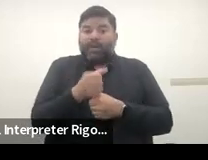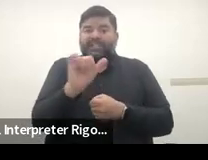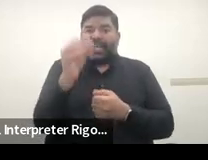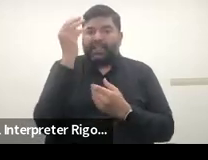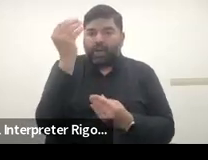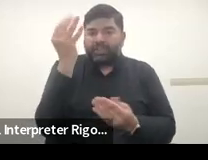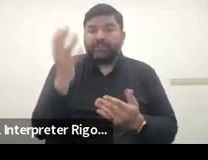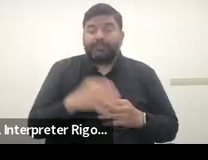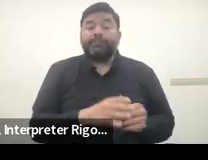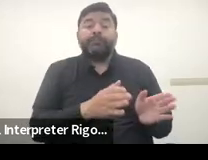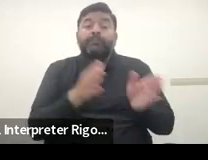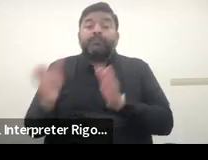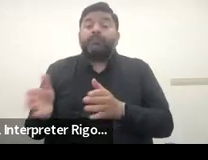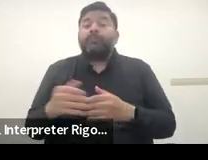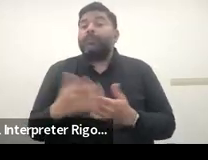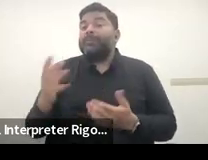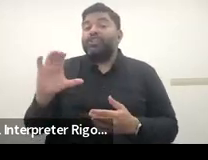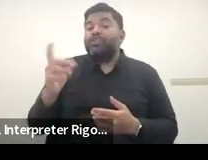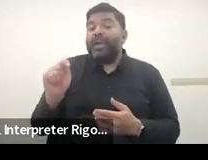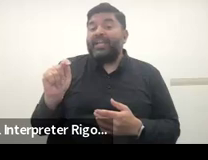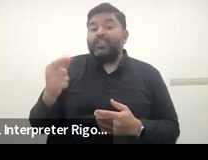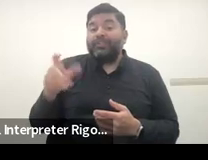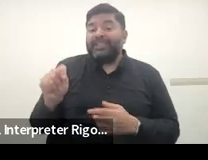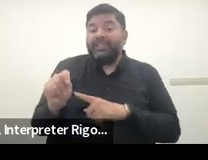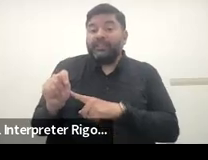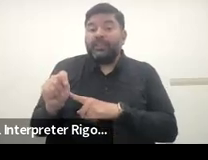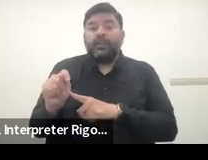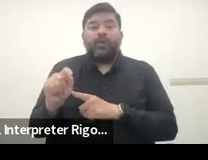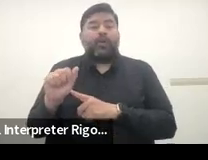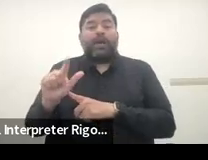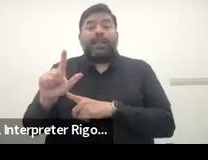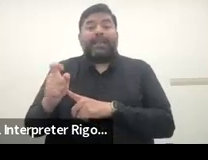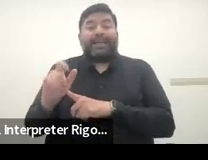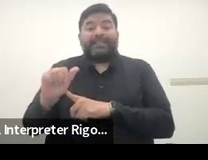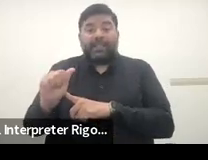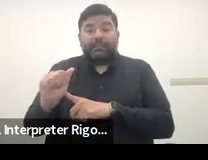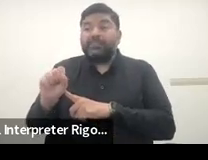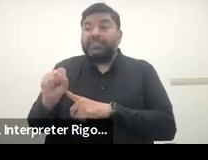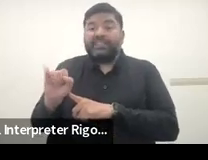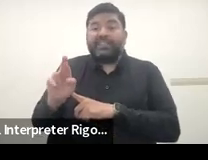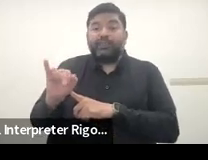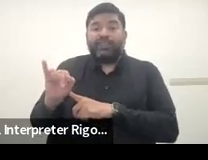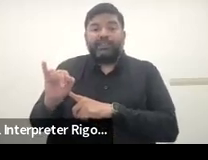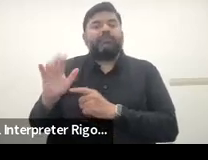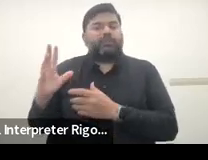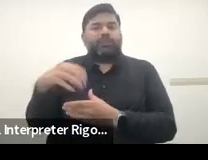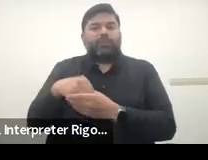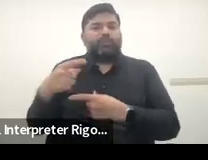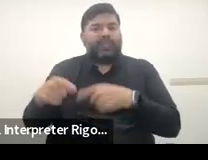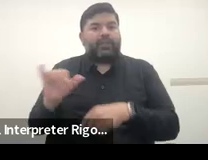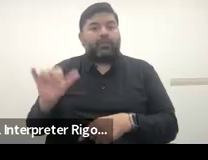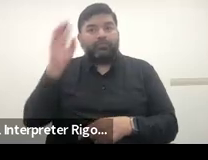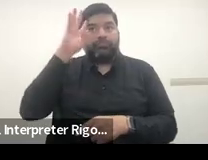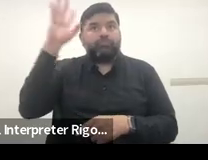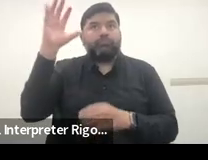about what it would mean for ChatGPT or Alexa or Siri to include signing as well. And of course